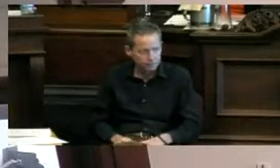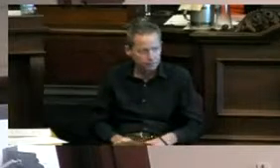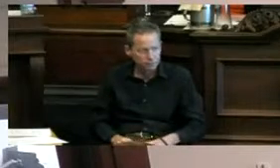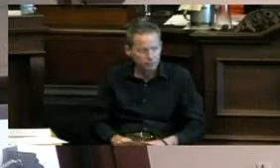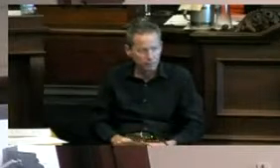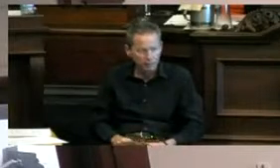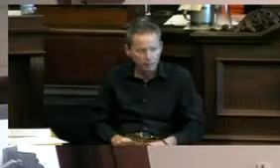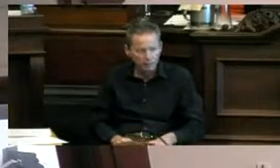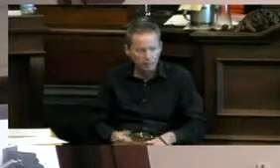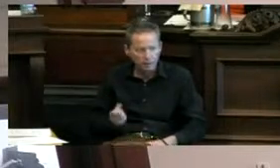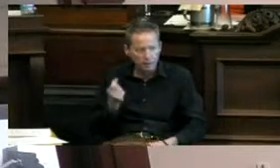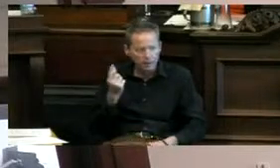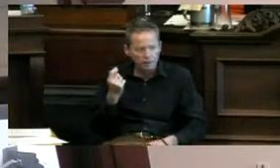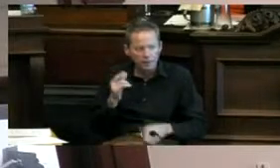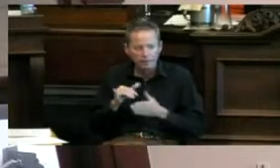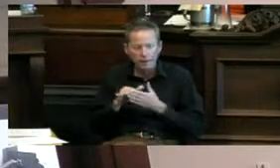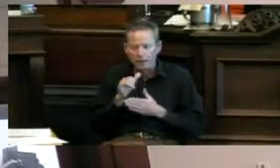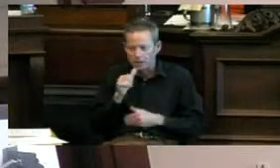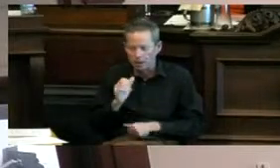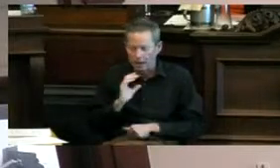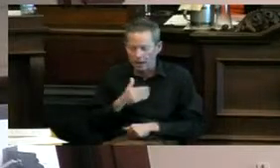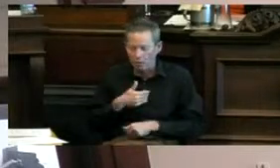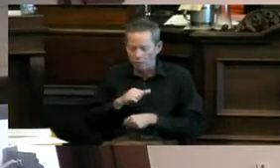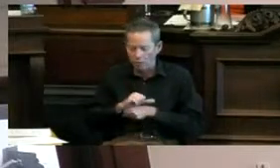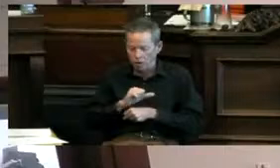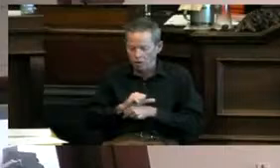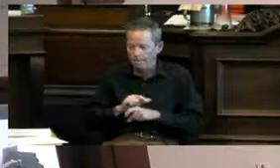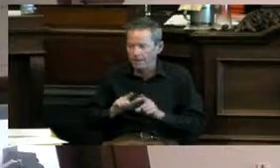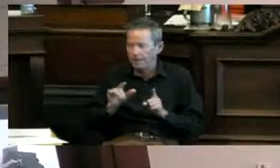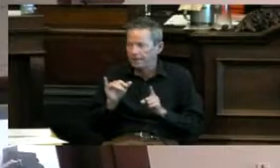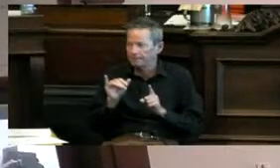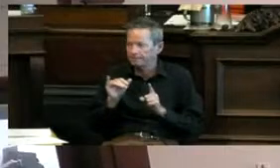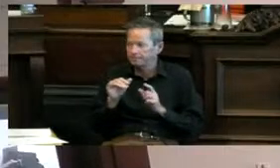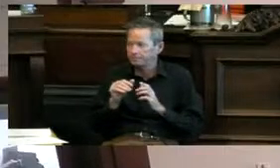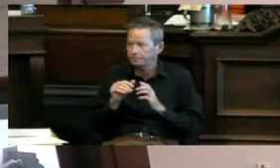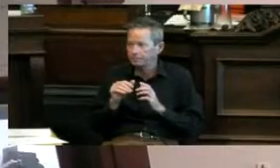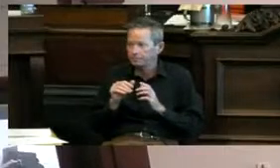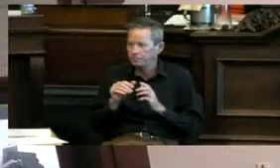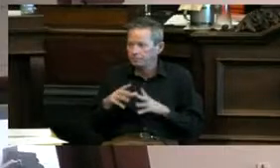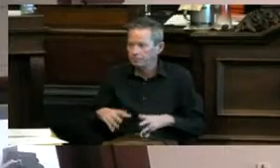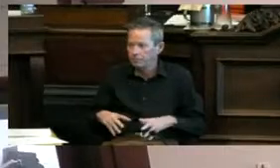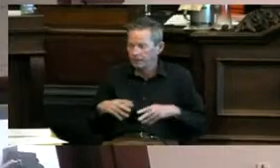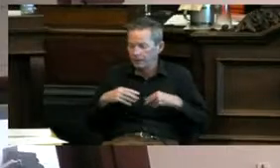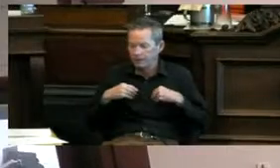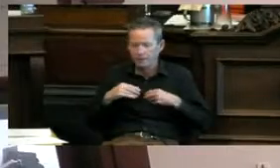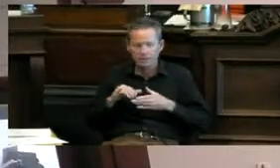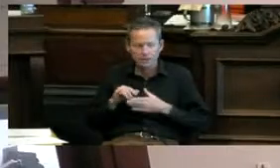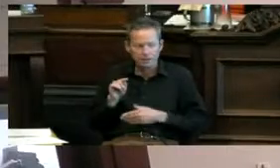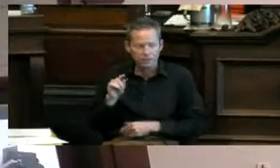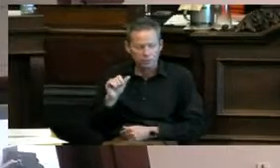losing parts. They're it's a horrible way to die. If there was, you know, and I understand